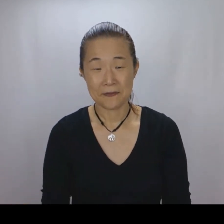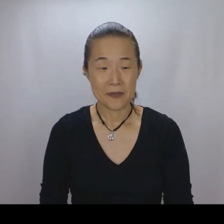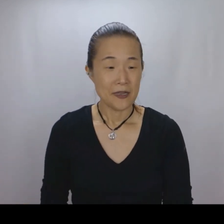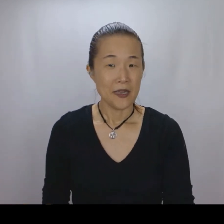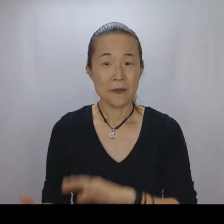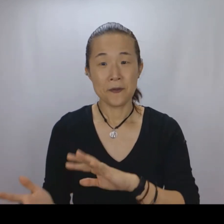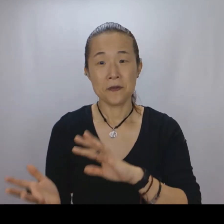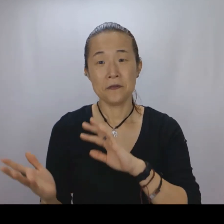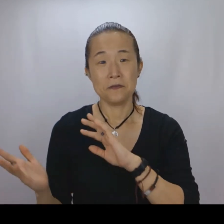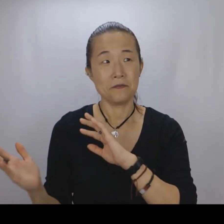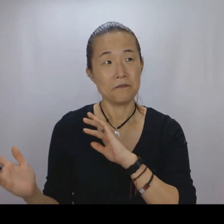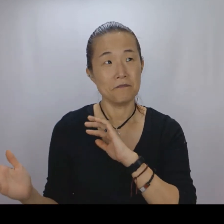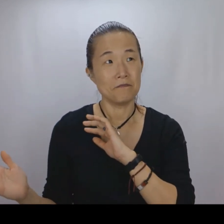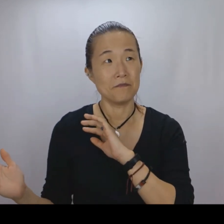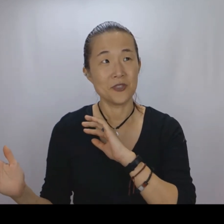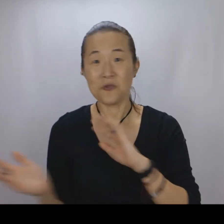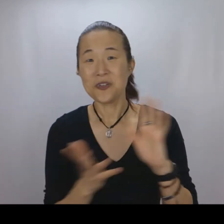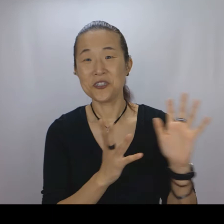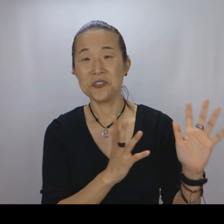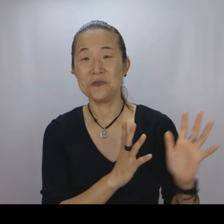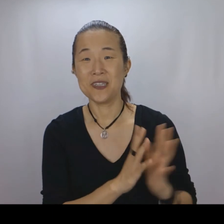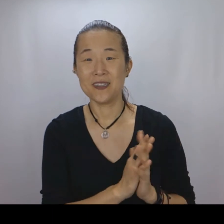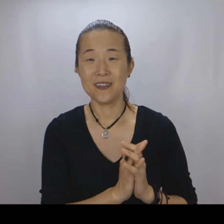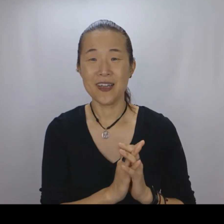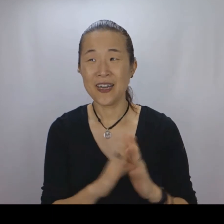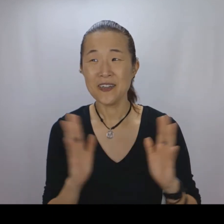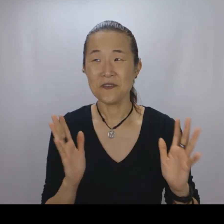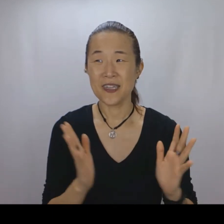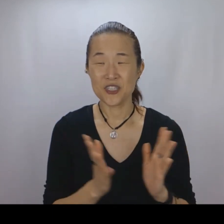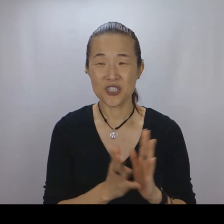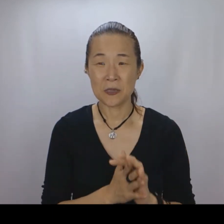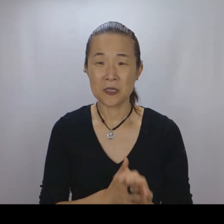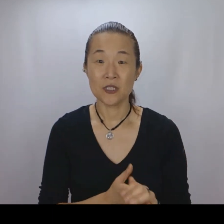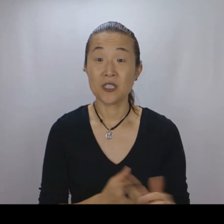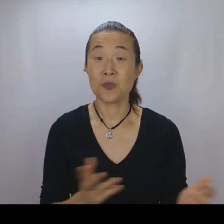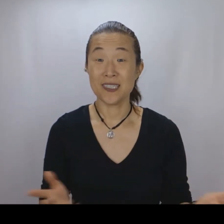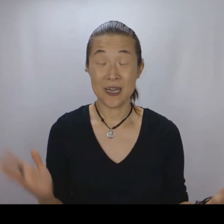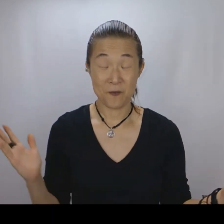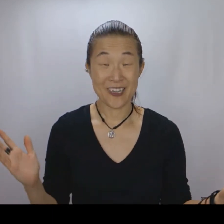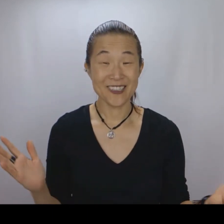If you don't want to do with any of relationships and you just want to stay friends,